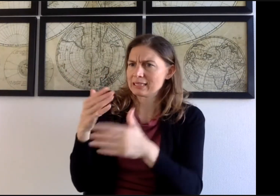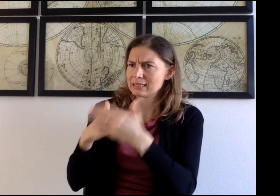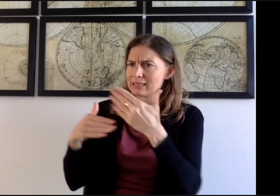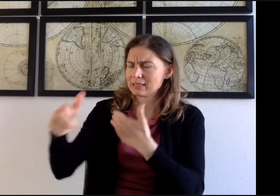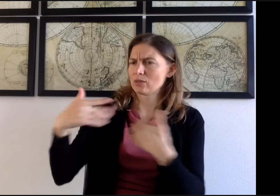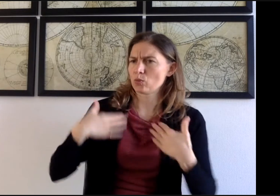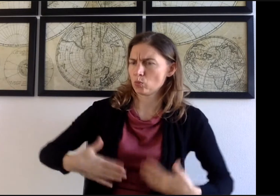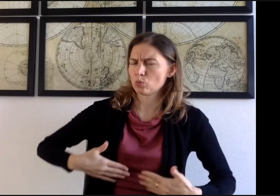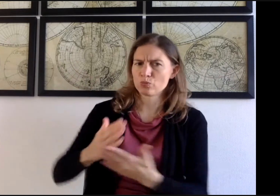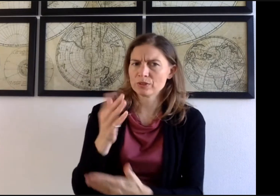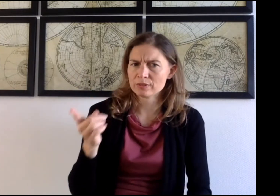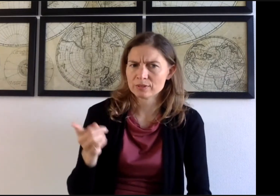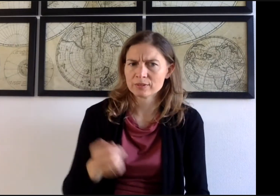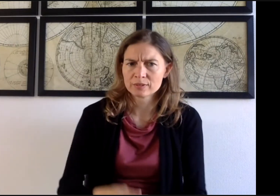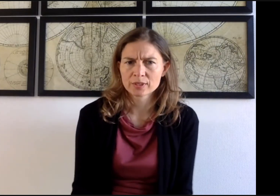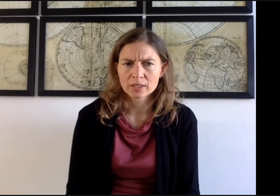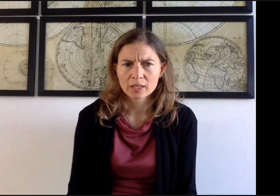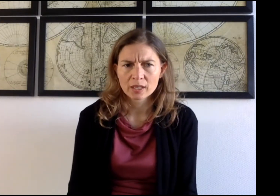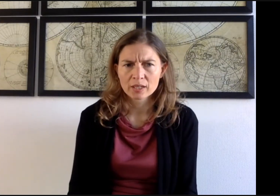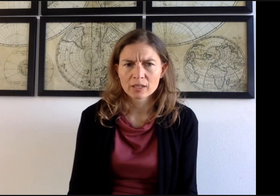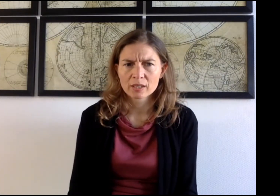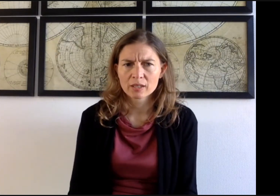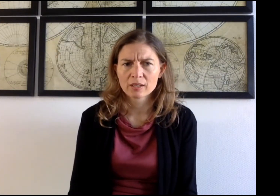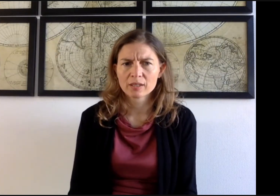because of the complaints of disability organisations.